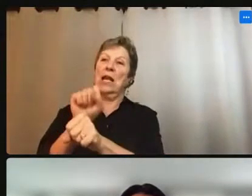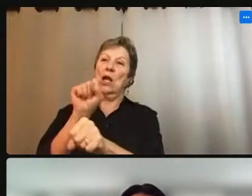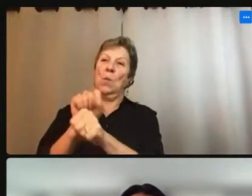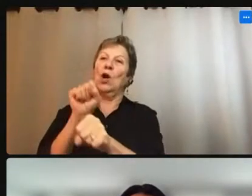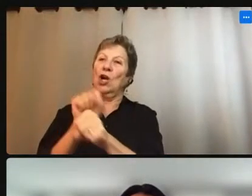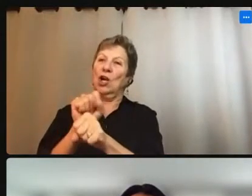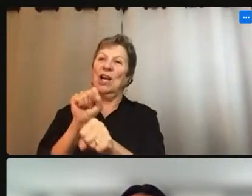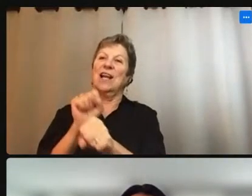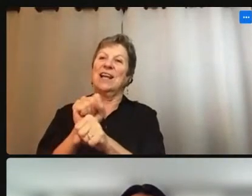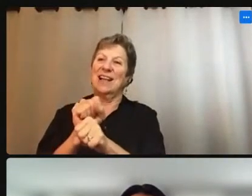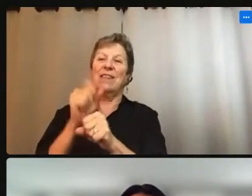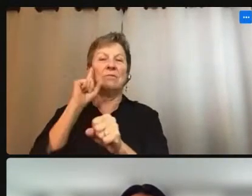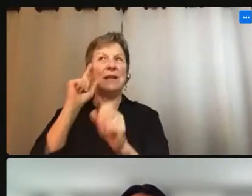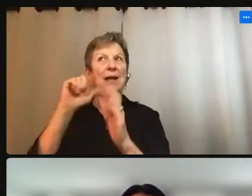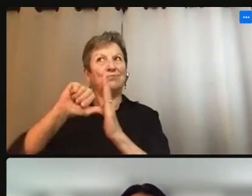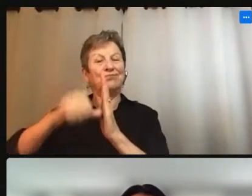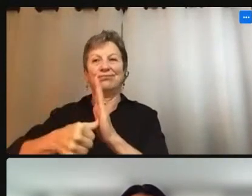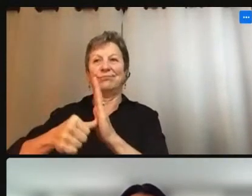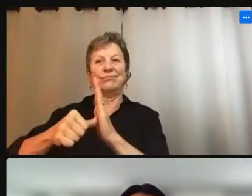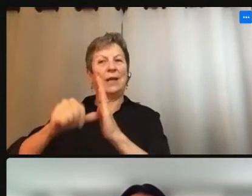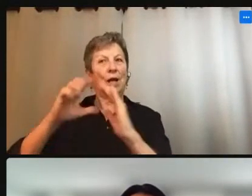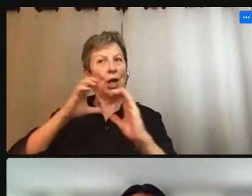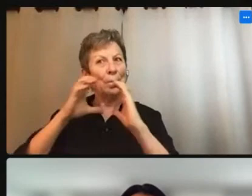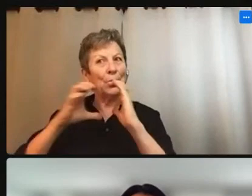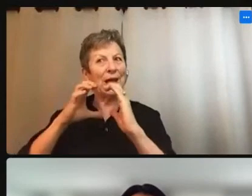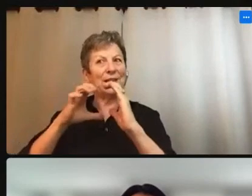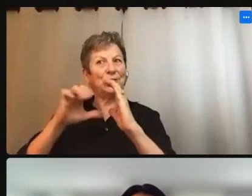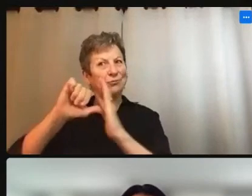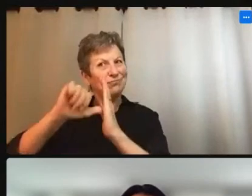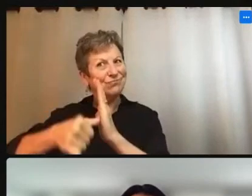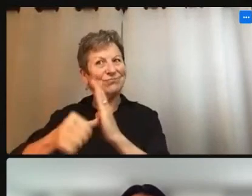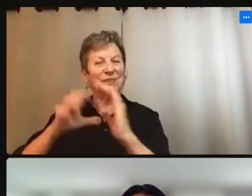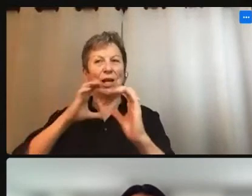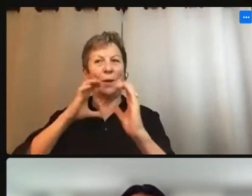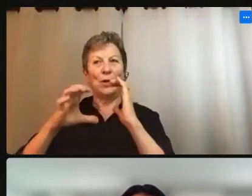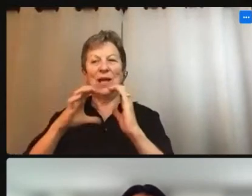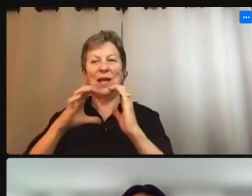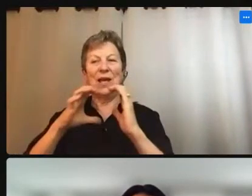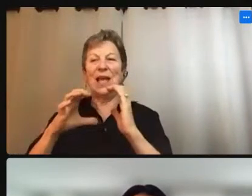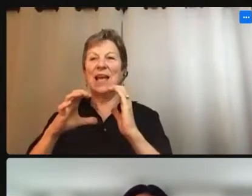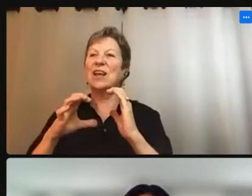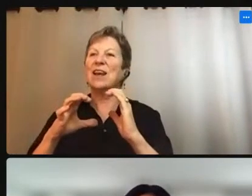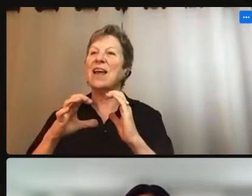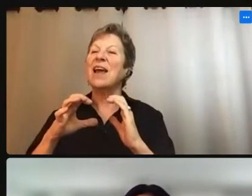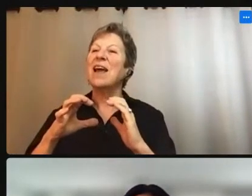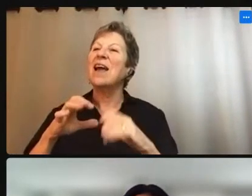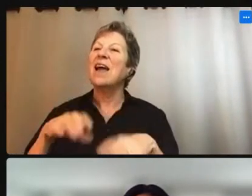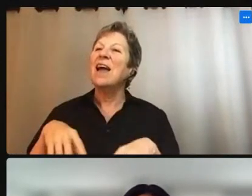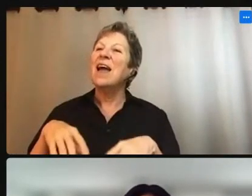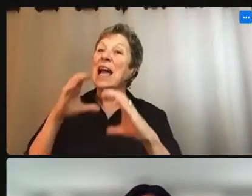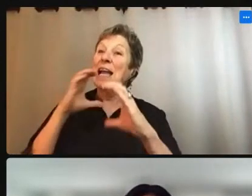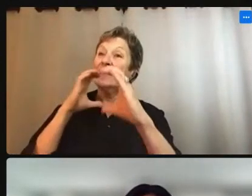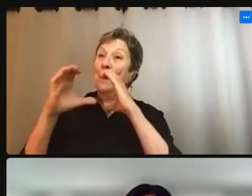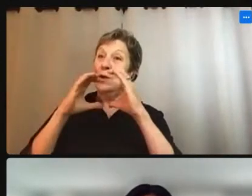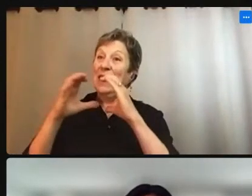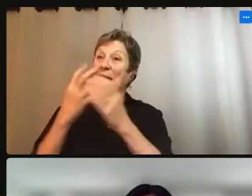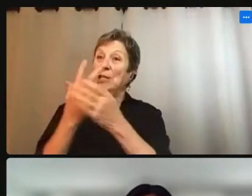DOCUMENTATION IS DEFINITELY A BIGGIE. ALSO THAT I WOULD DEFINITELY